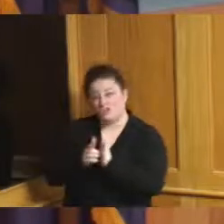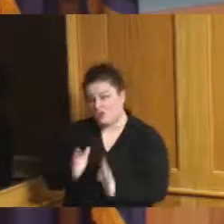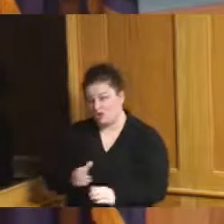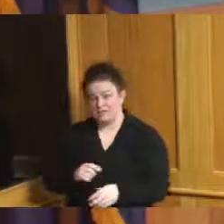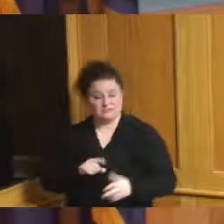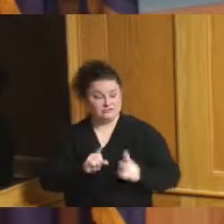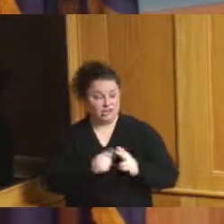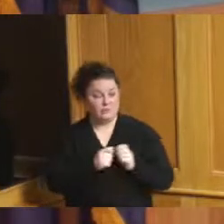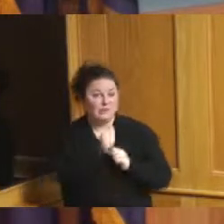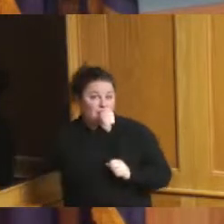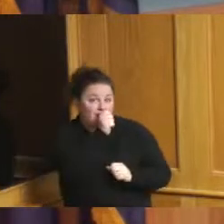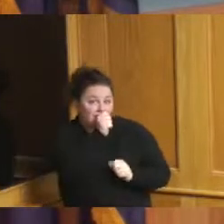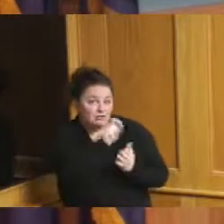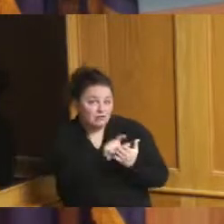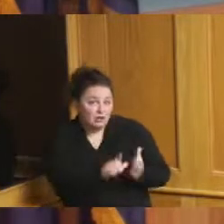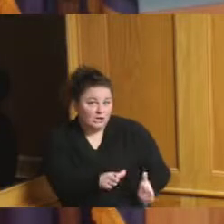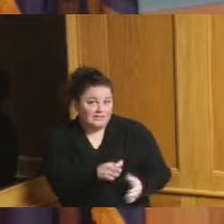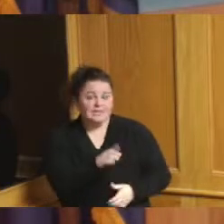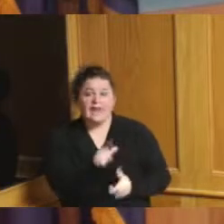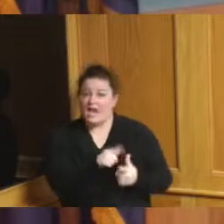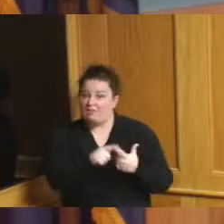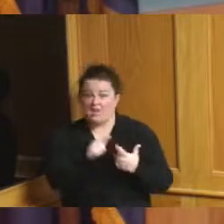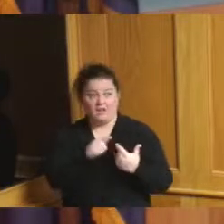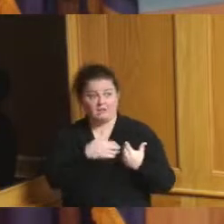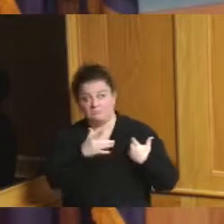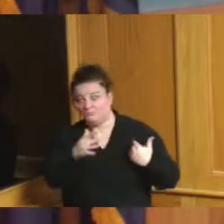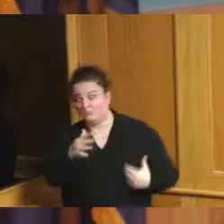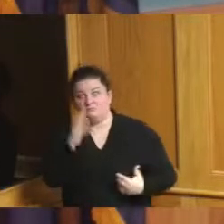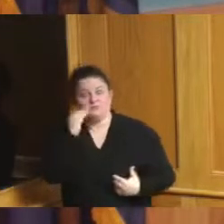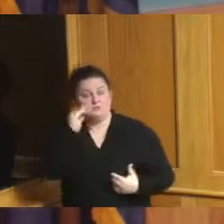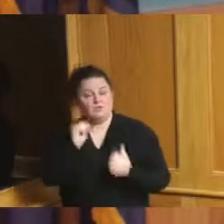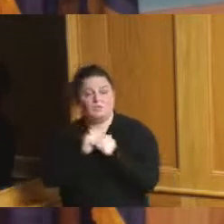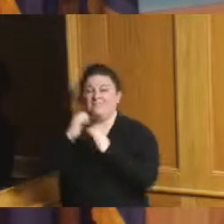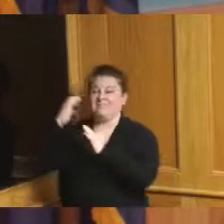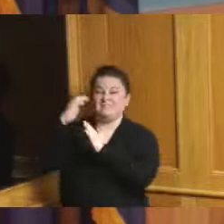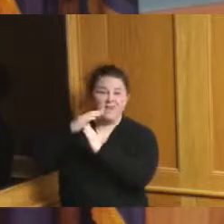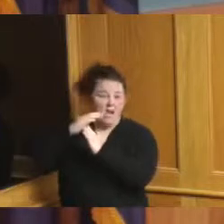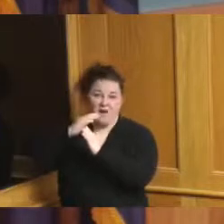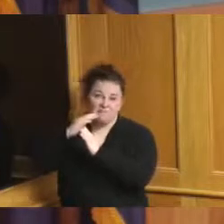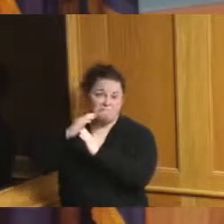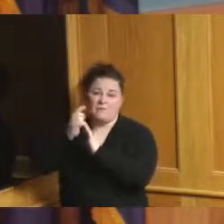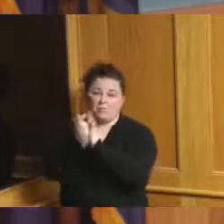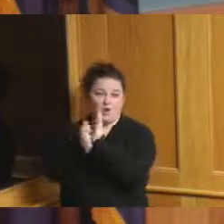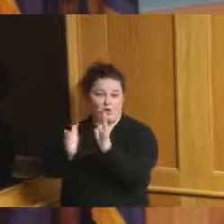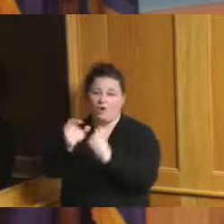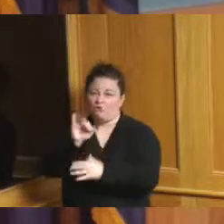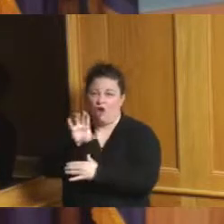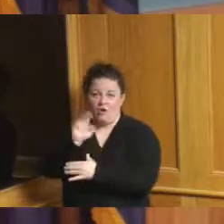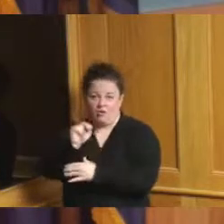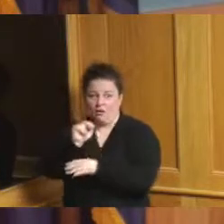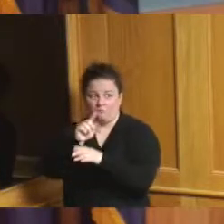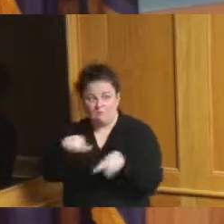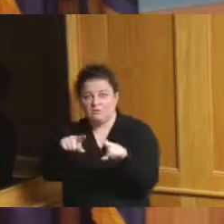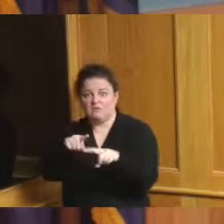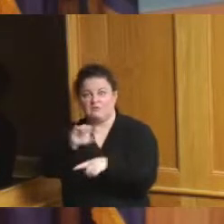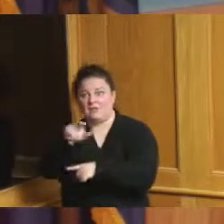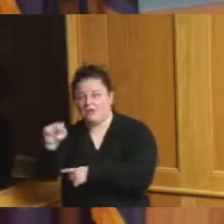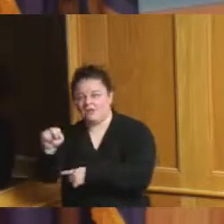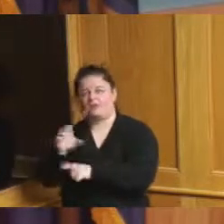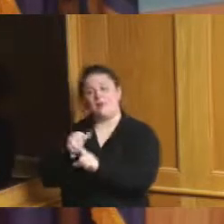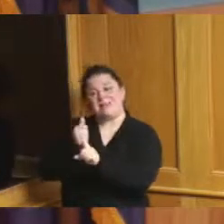has worked for many top firms in town and so he definitely understands and knows the legal system